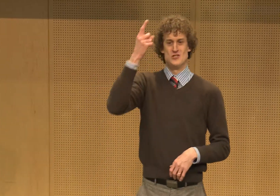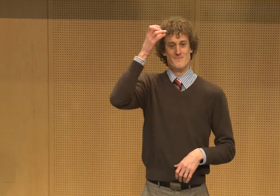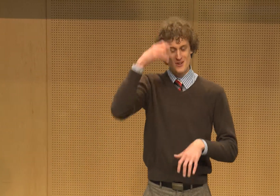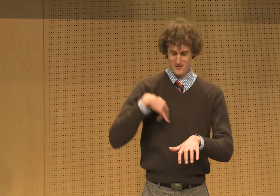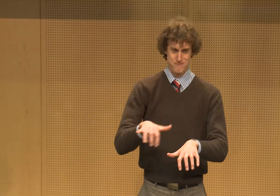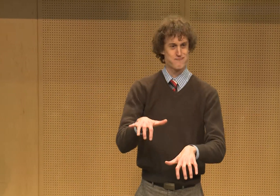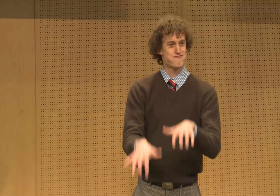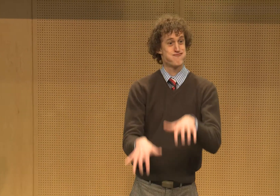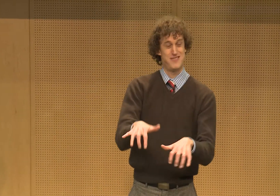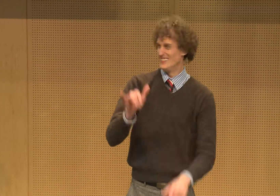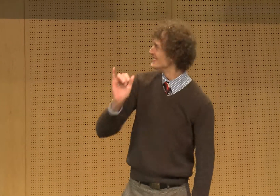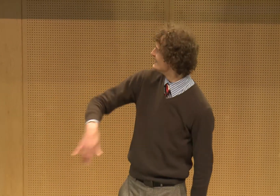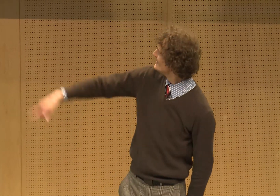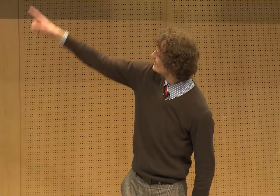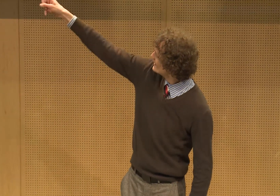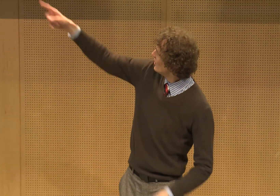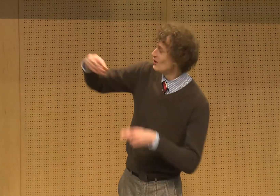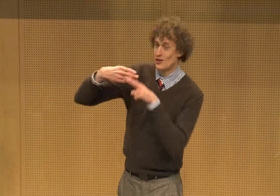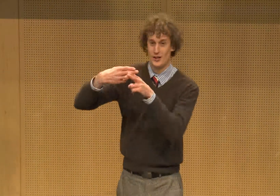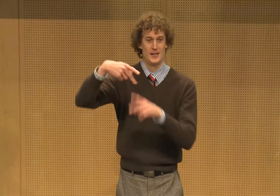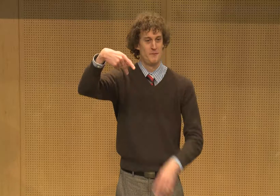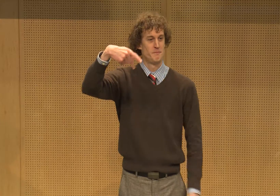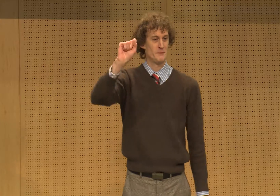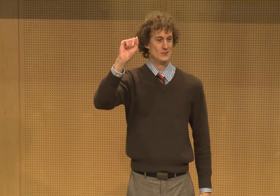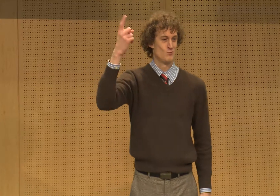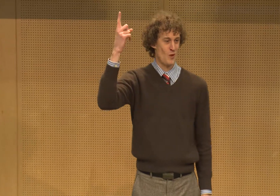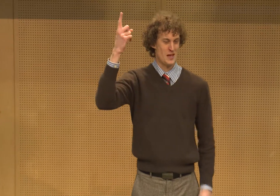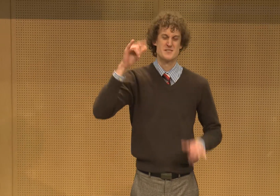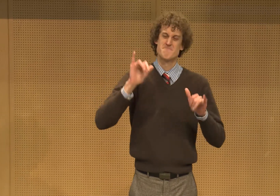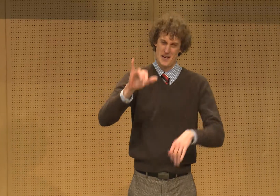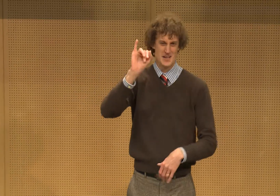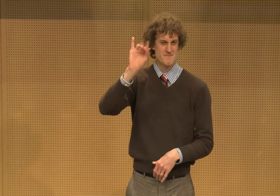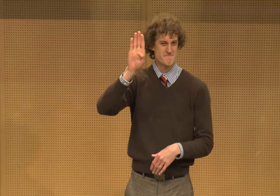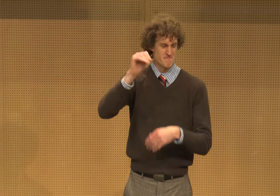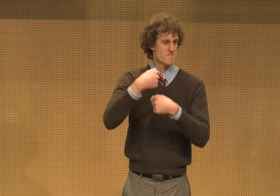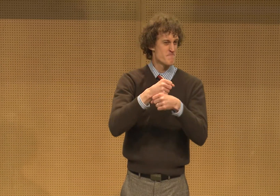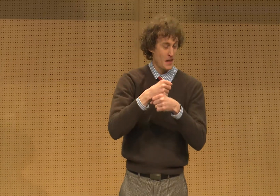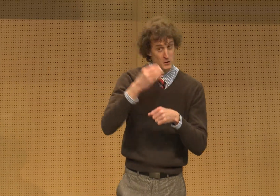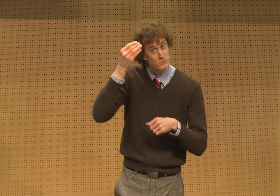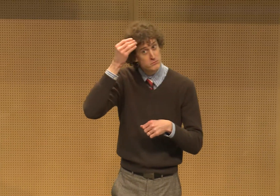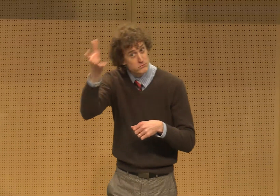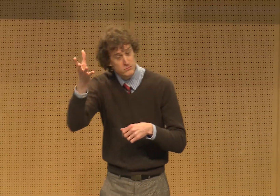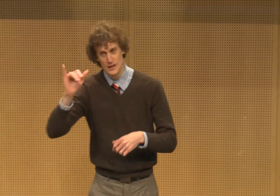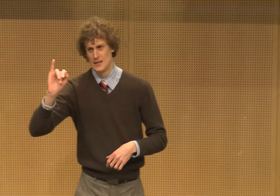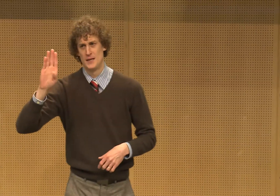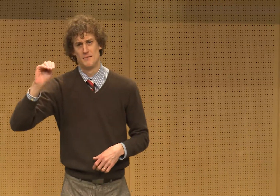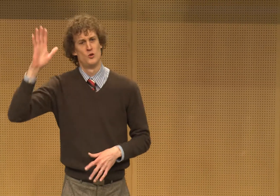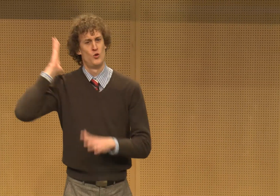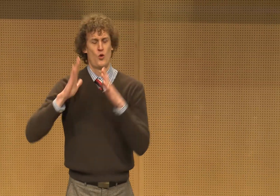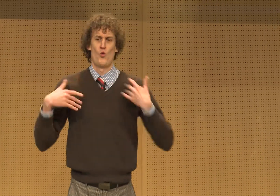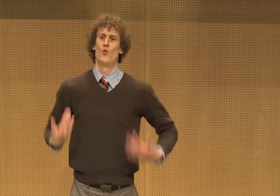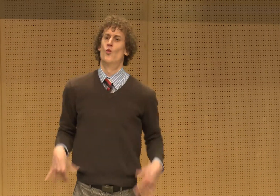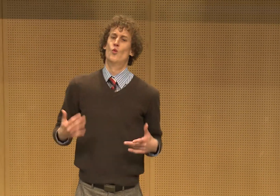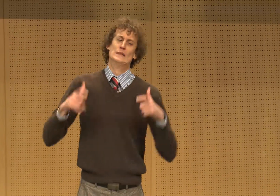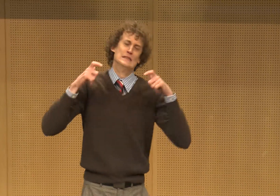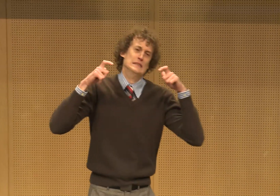Going forward, my first computer was this thing, the PS/1. IBM PS/1, and that was something